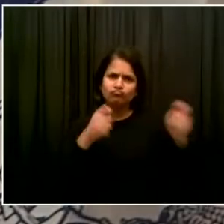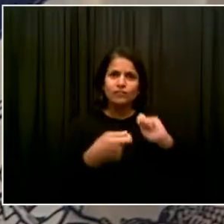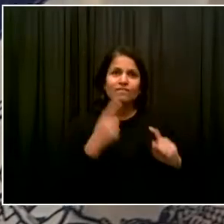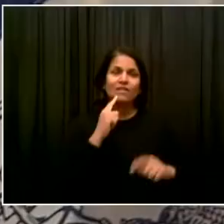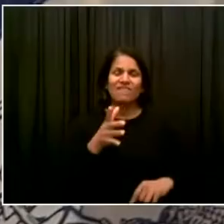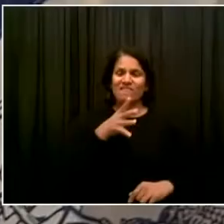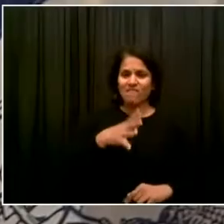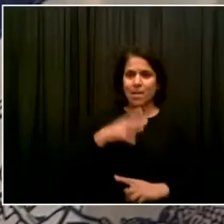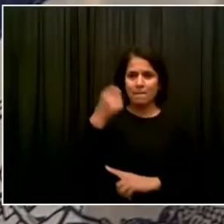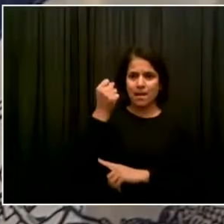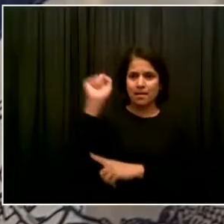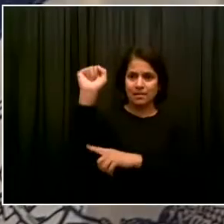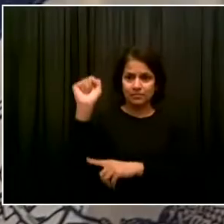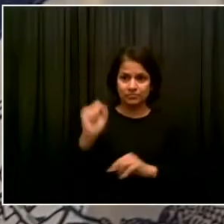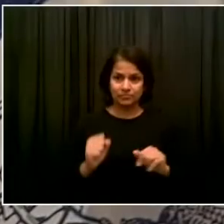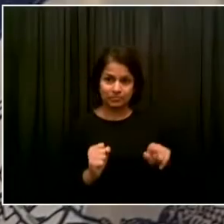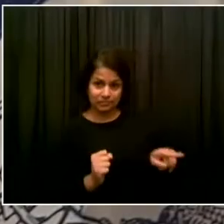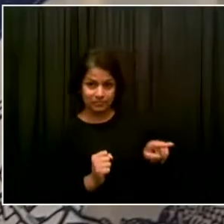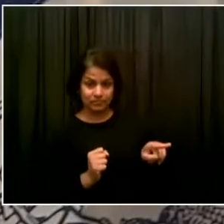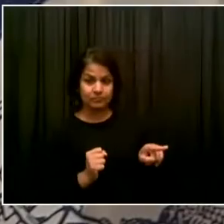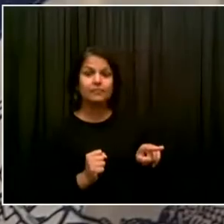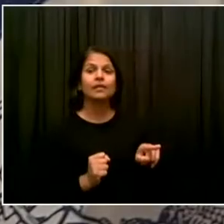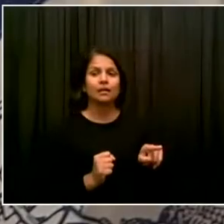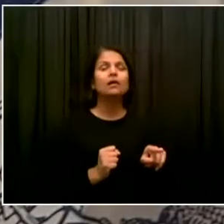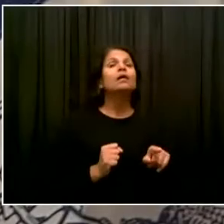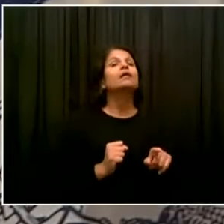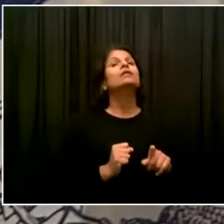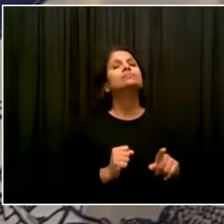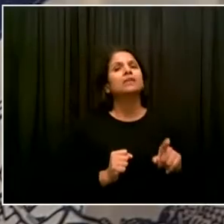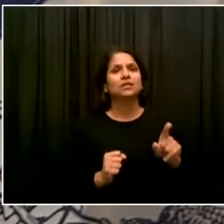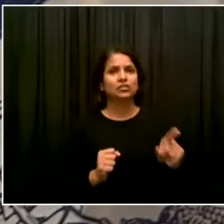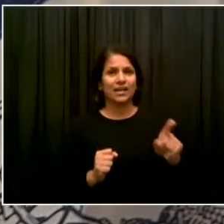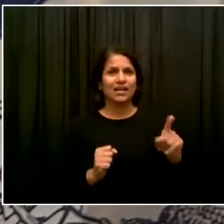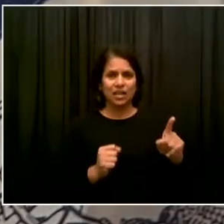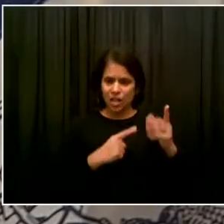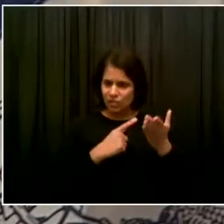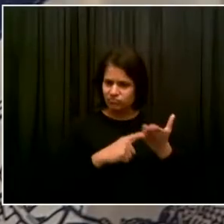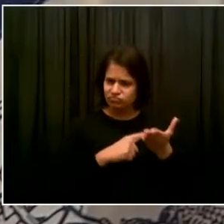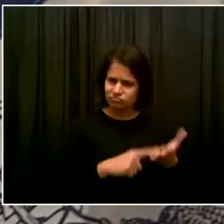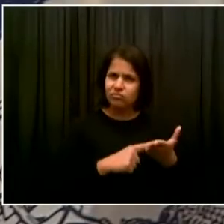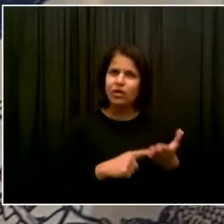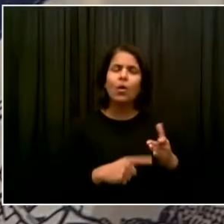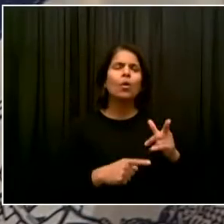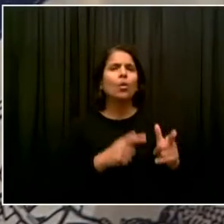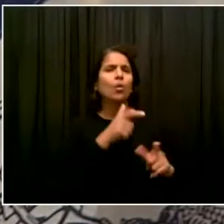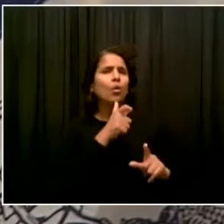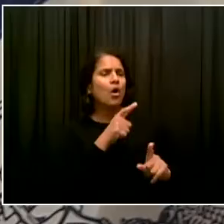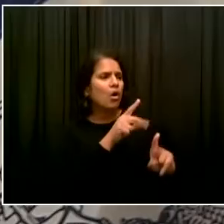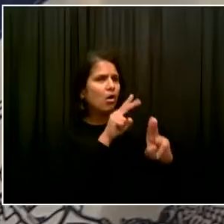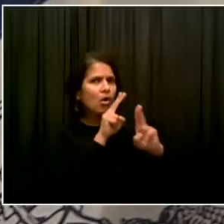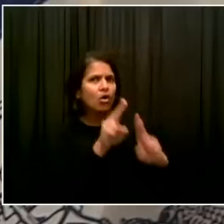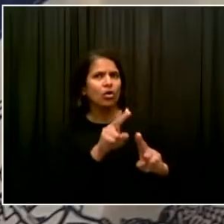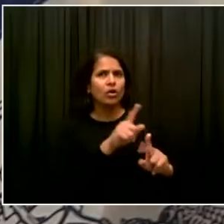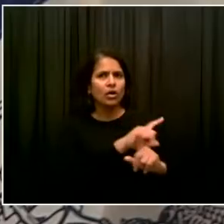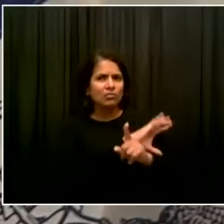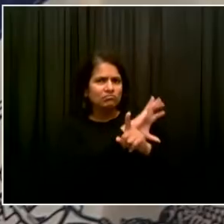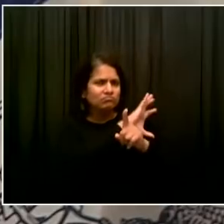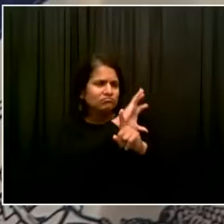AND WHAT FEMINISME MANS IN REAL LIFE AND PRACTICE THAT CAN REACH SO MANY PEOPLE AND WHO SAID TO ME